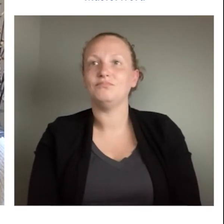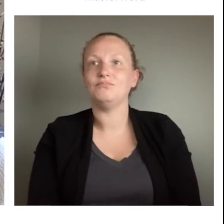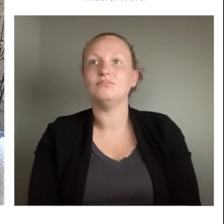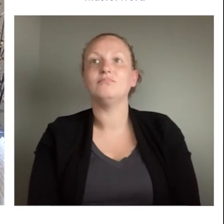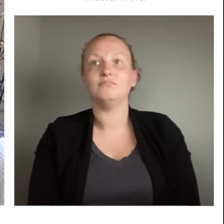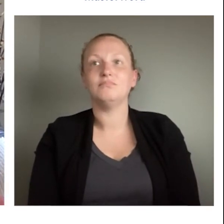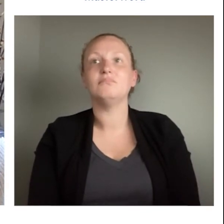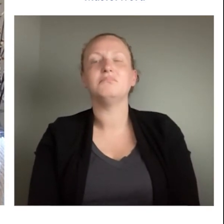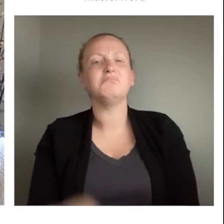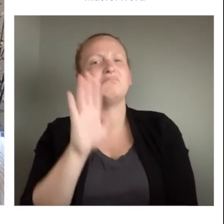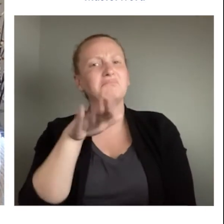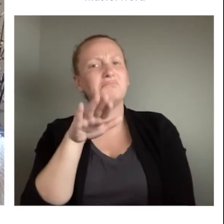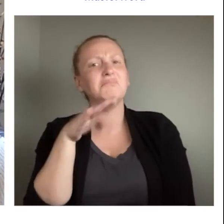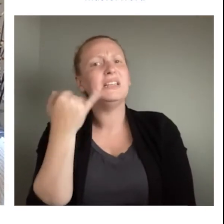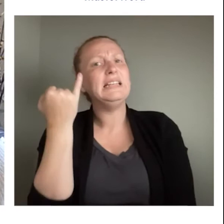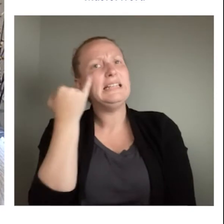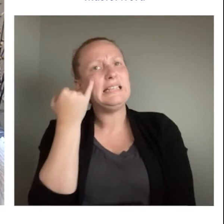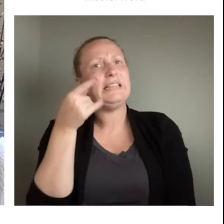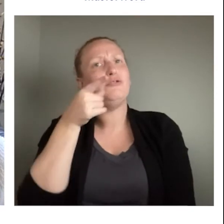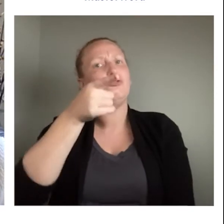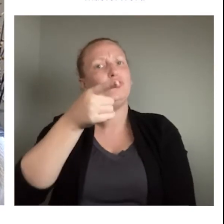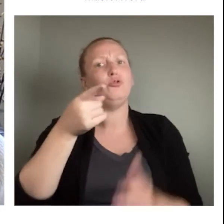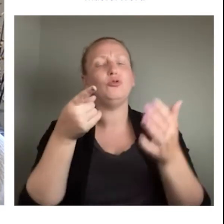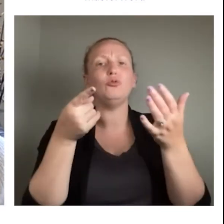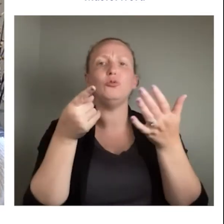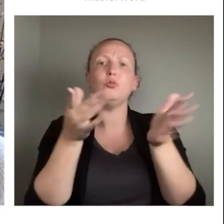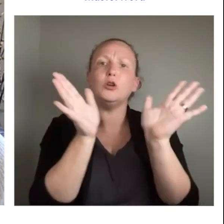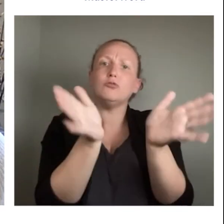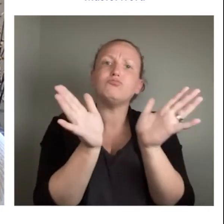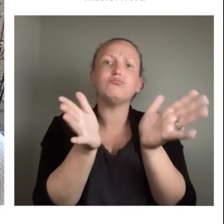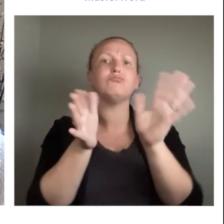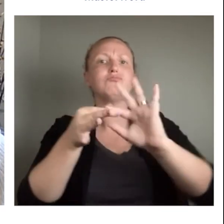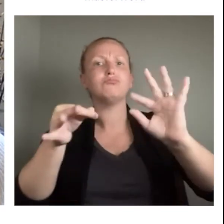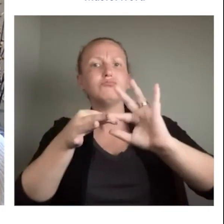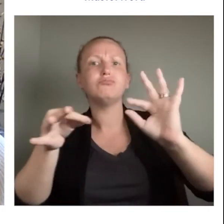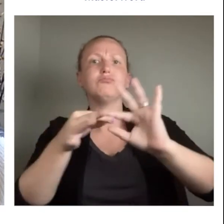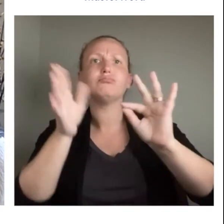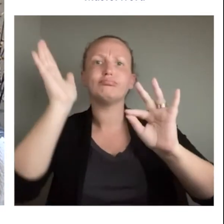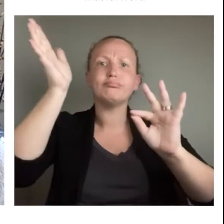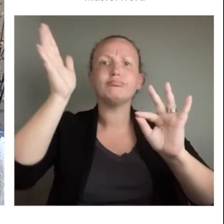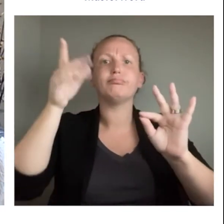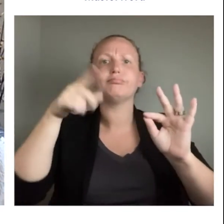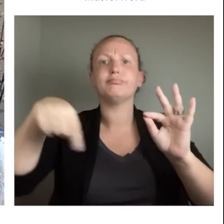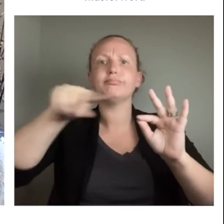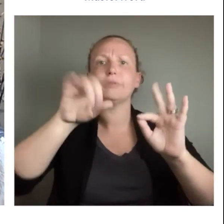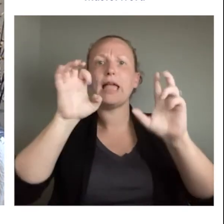if you were to talk to educational interpreters what are the few key things or the